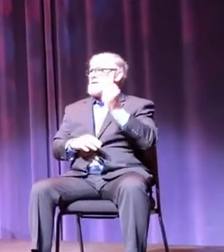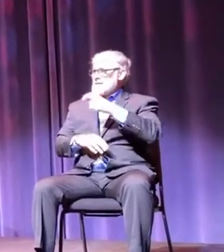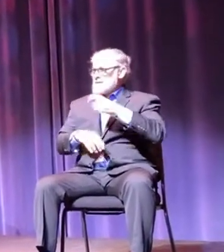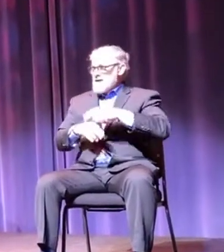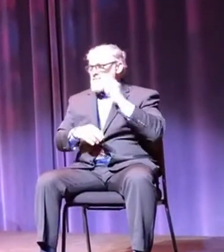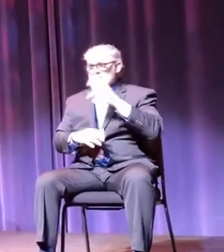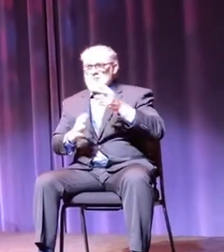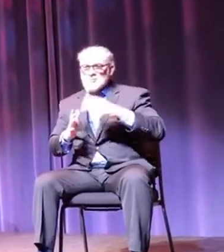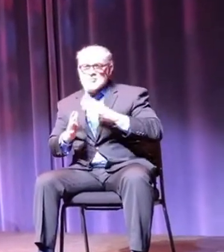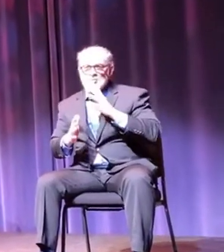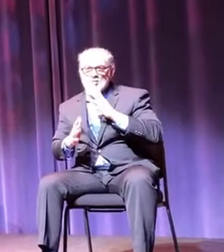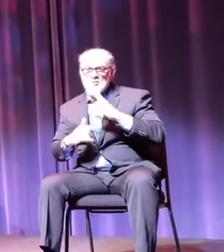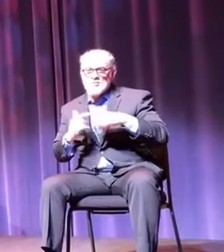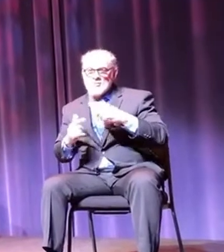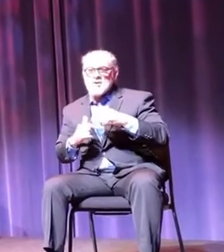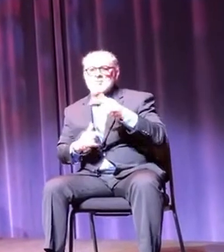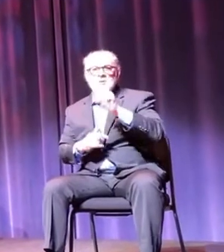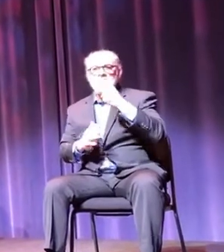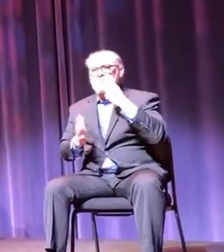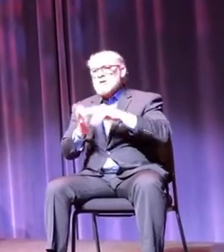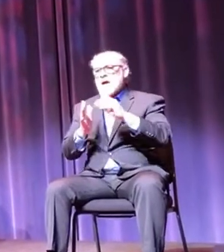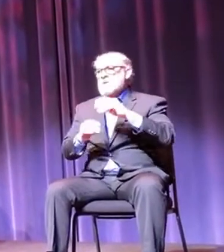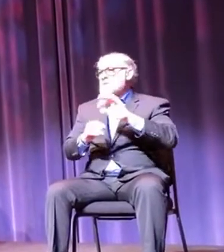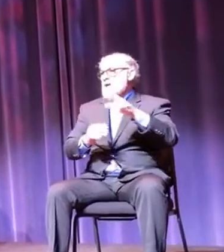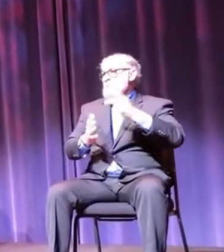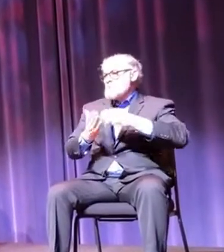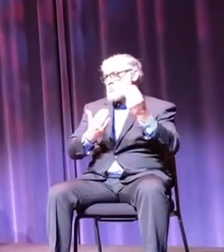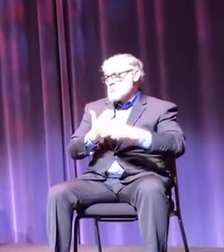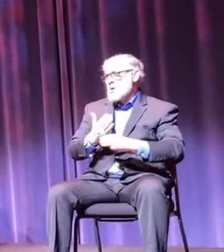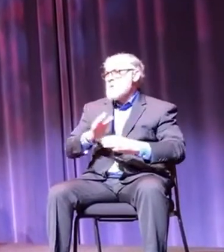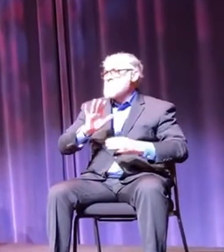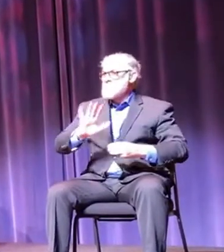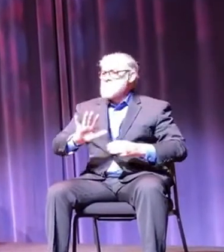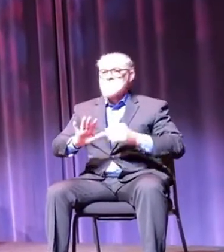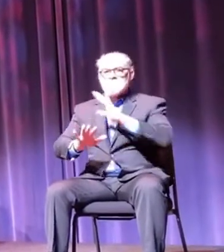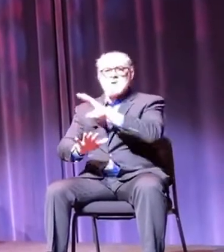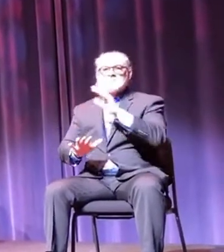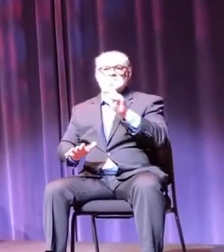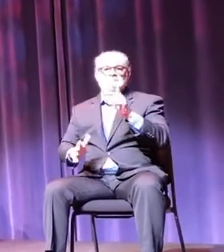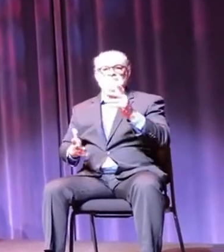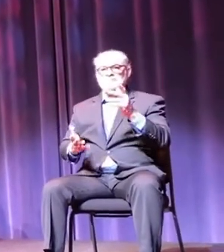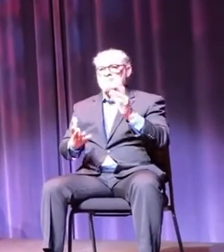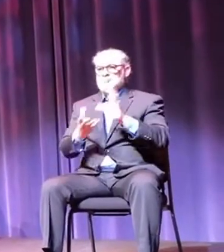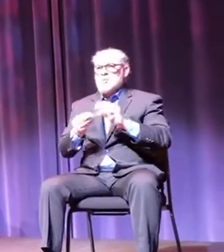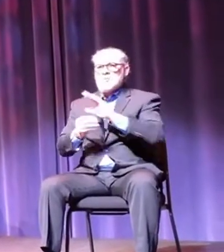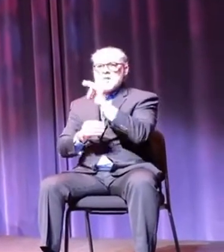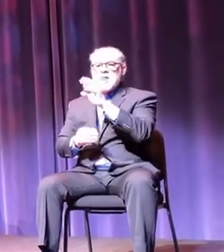and their reading of poems, you can check those out in the program. Please make sure that your cell phones are on silent